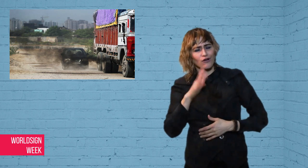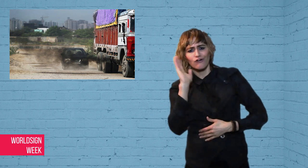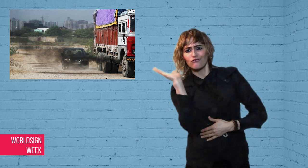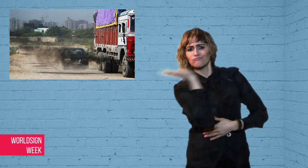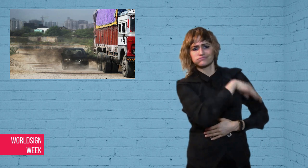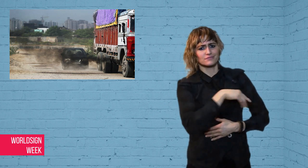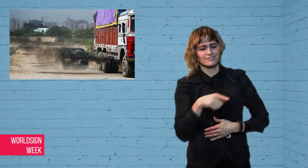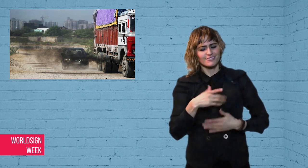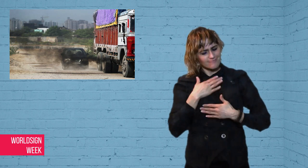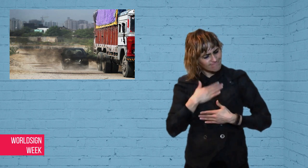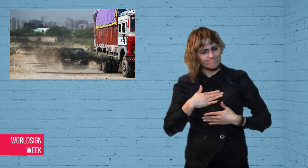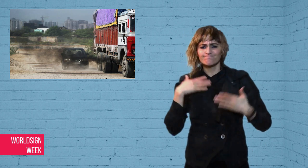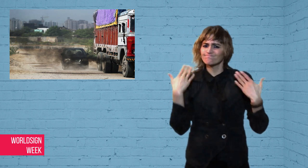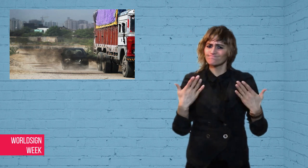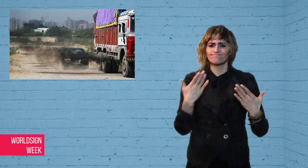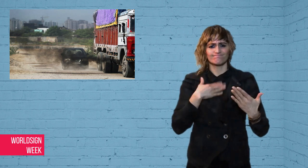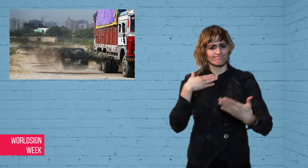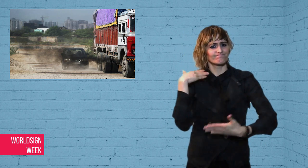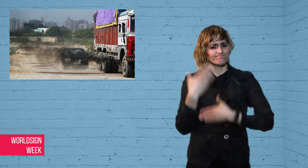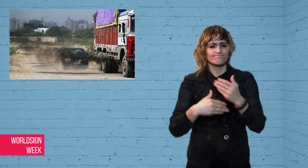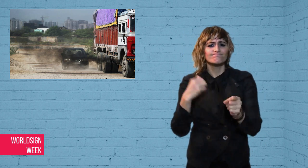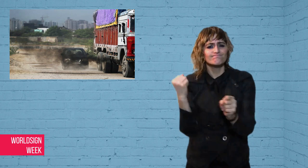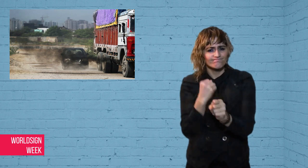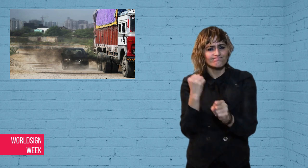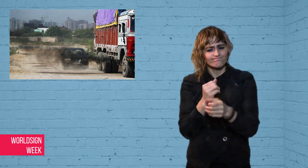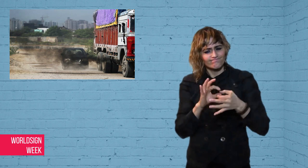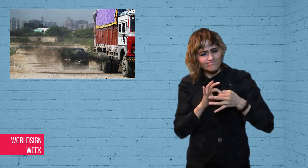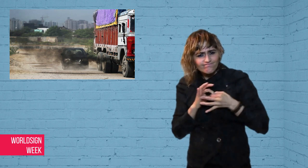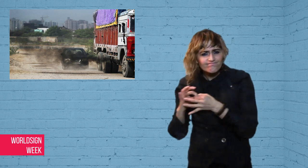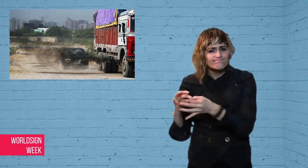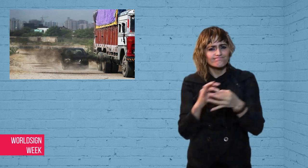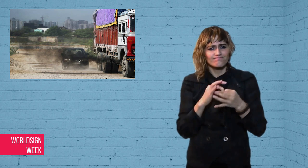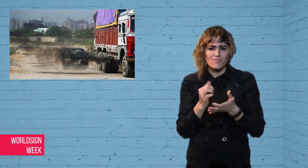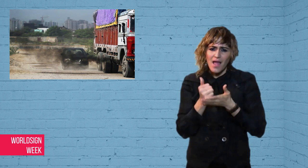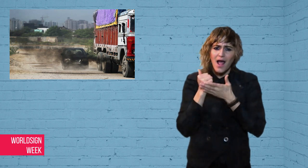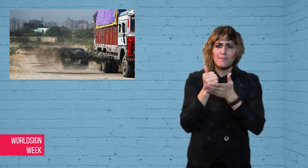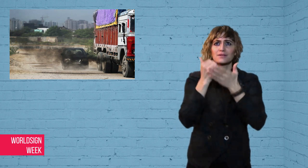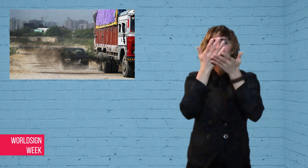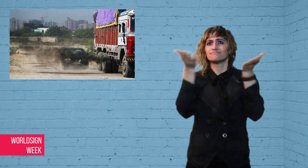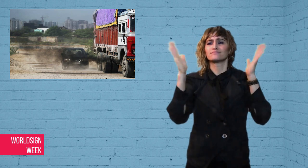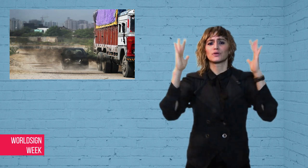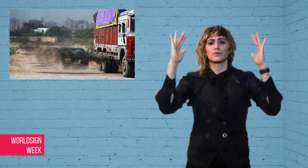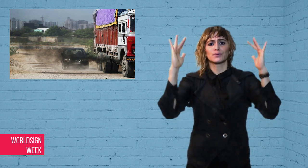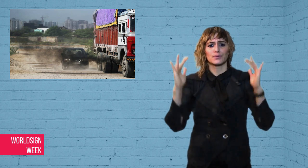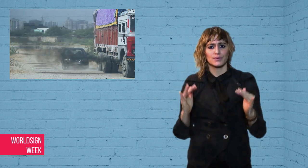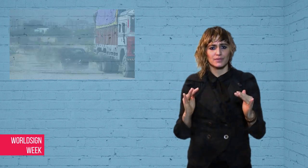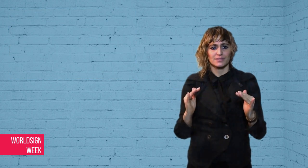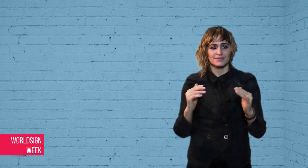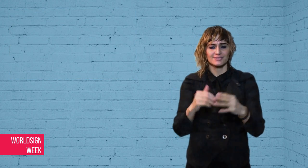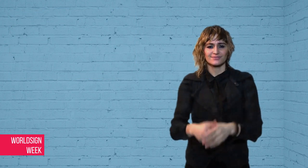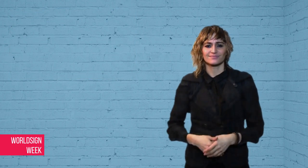President-Elect Donald Trump’s anti-climate views.